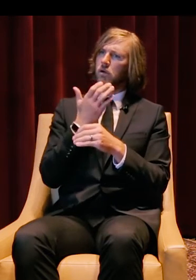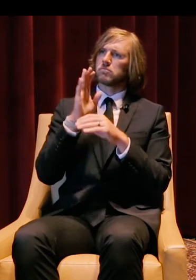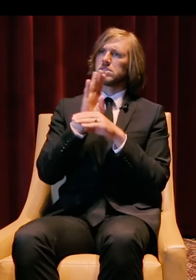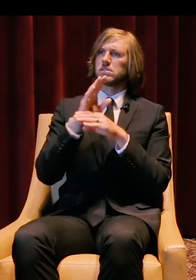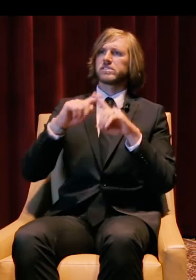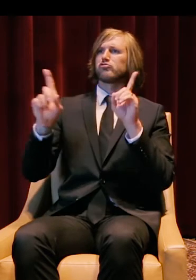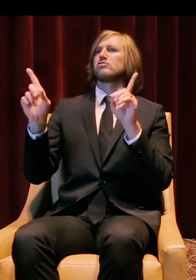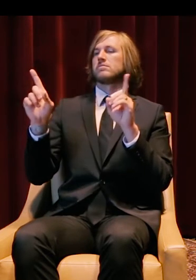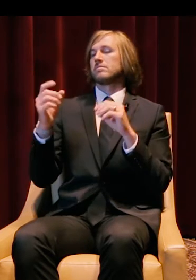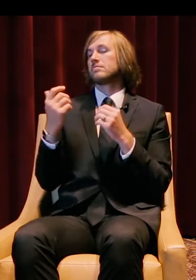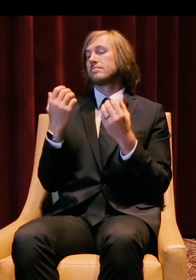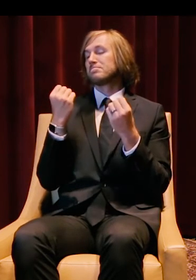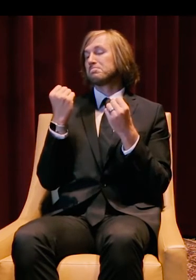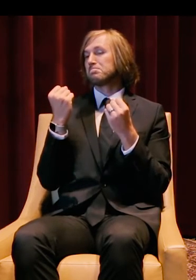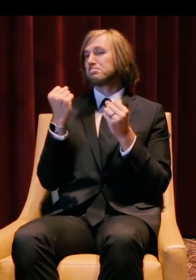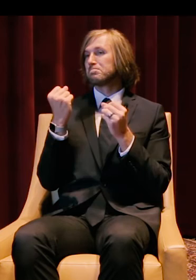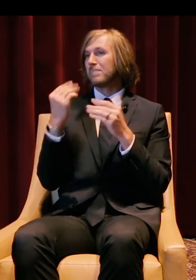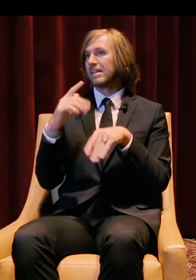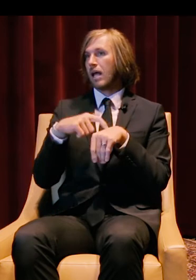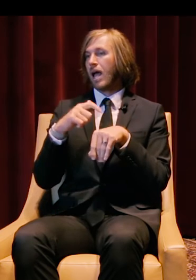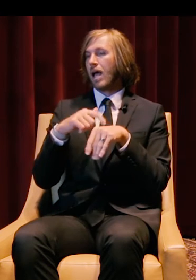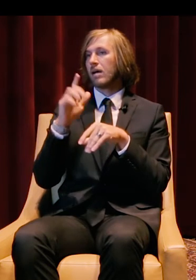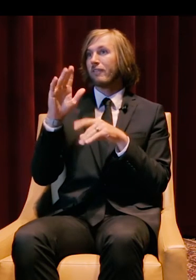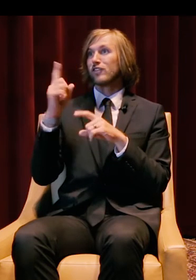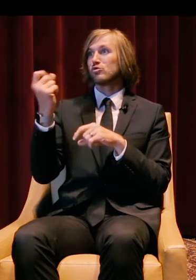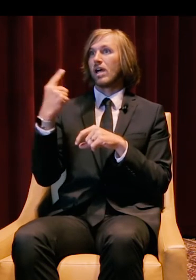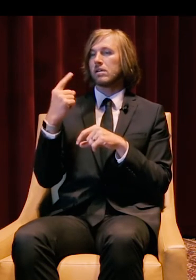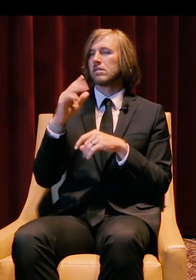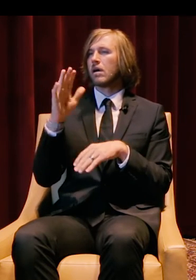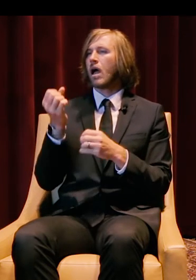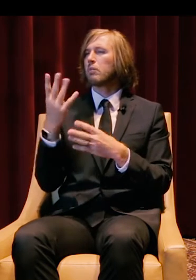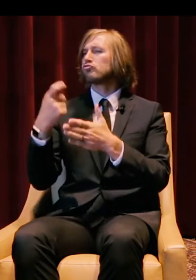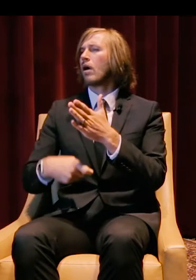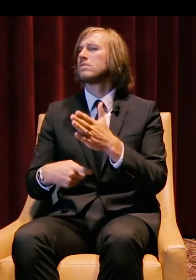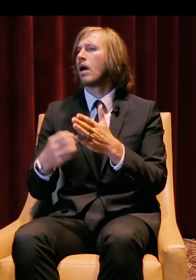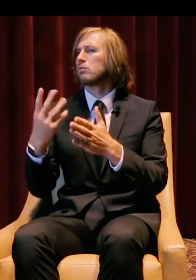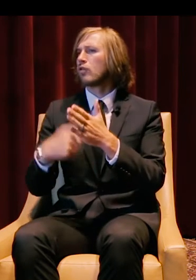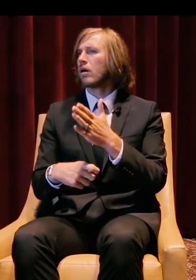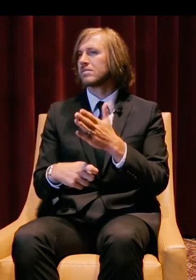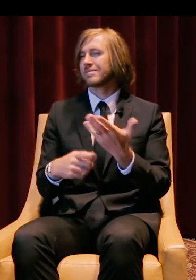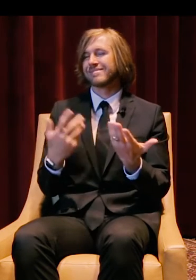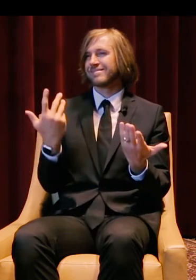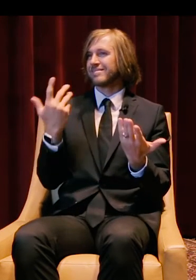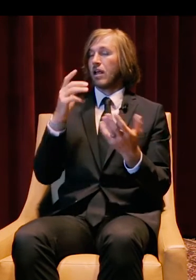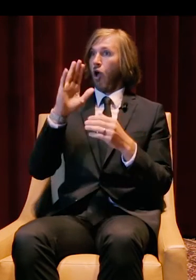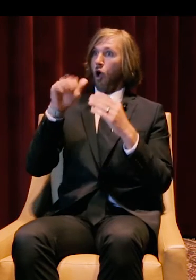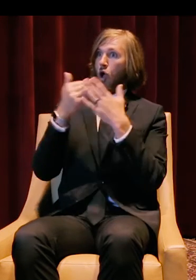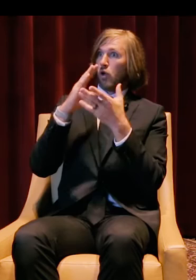A lot of times, people, just, their first question is, "How much do you charge?" And that doesn't tell the whole story.